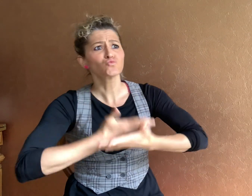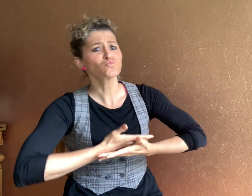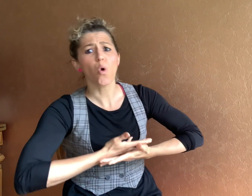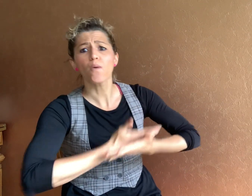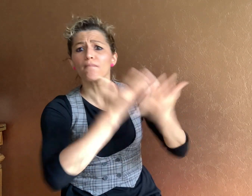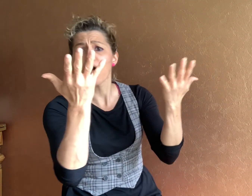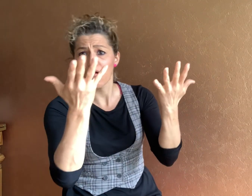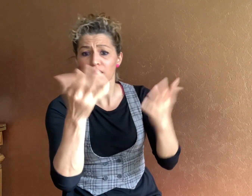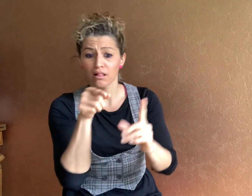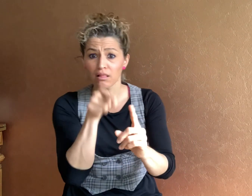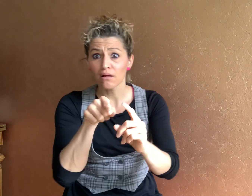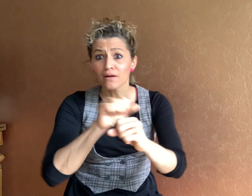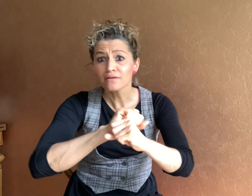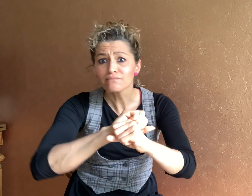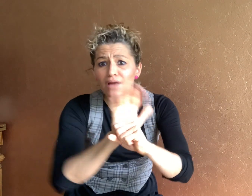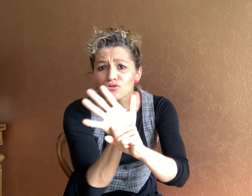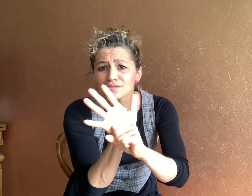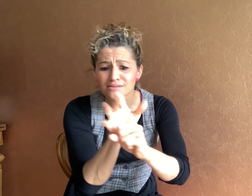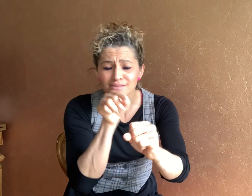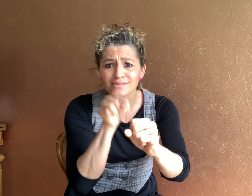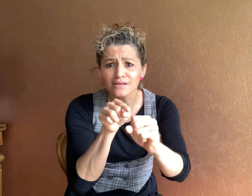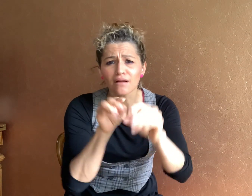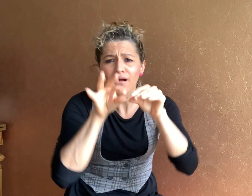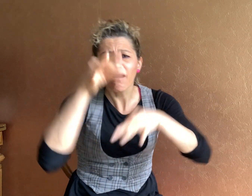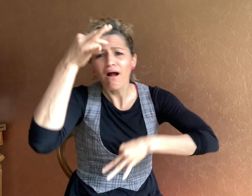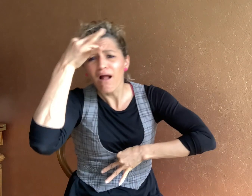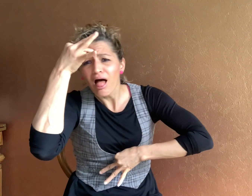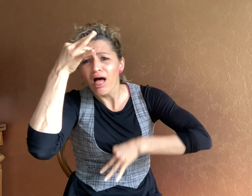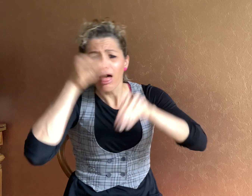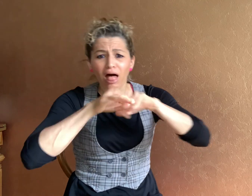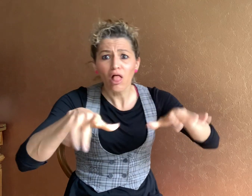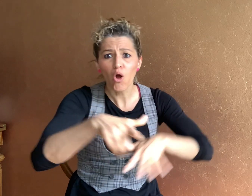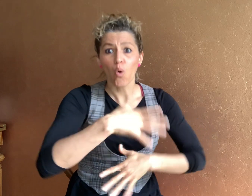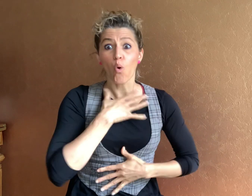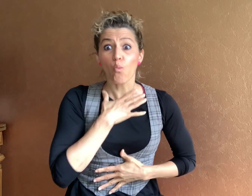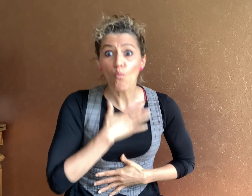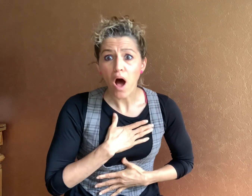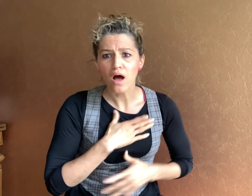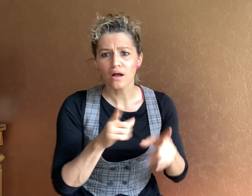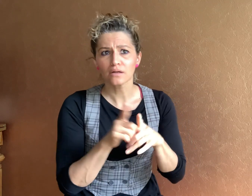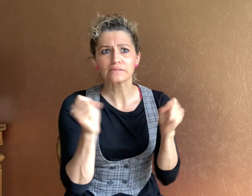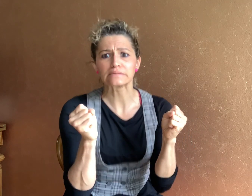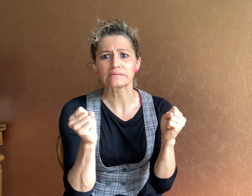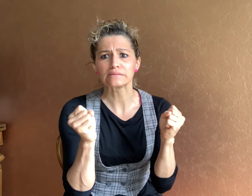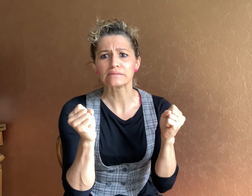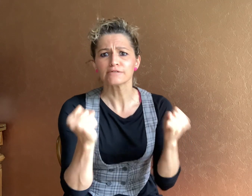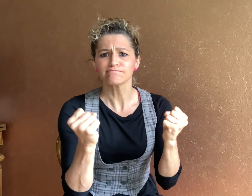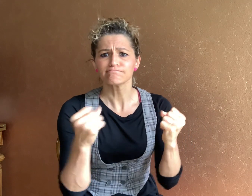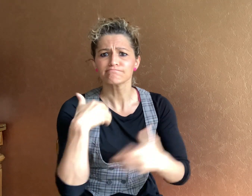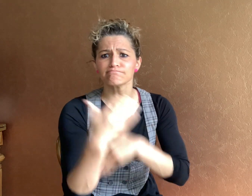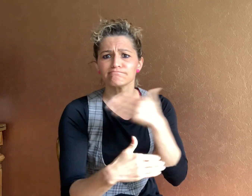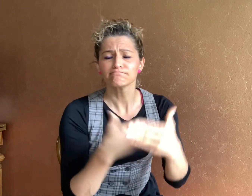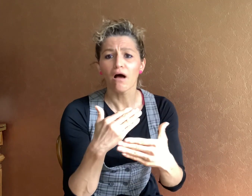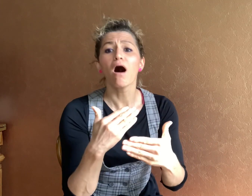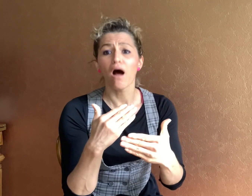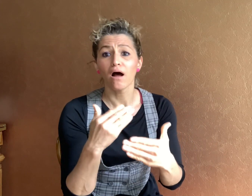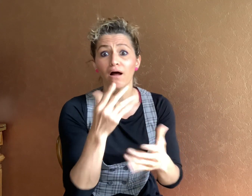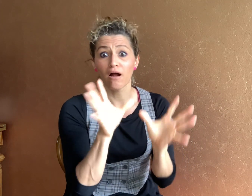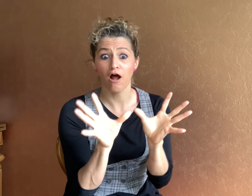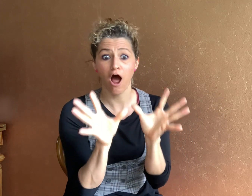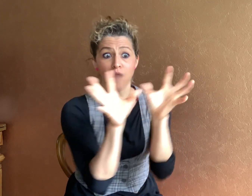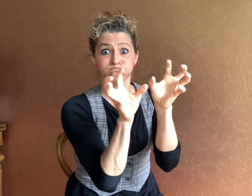In general, the goal for the virus is to survive,